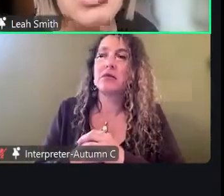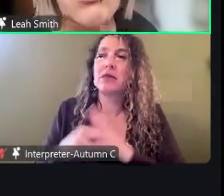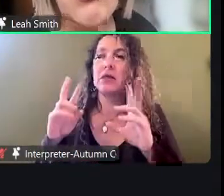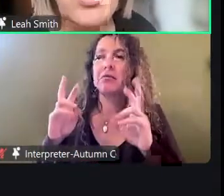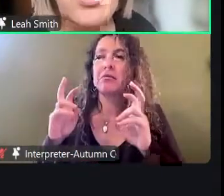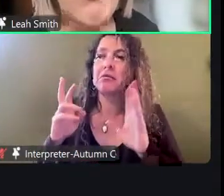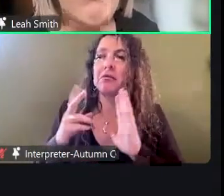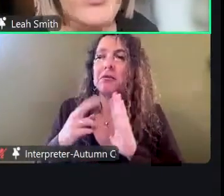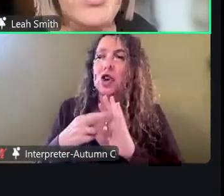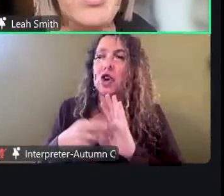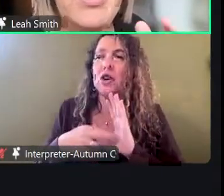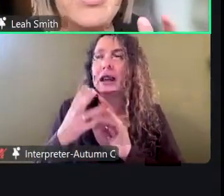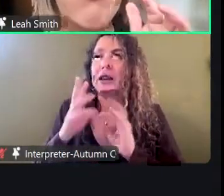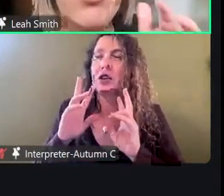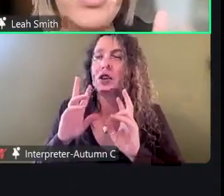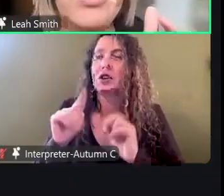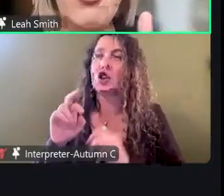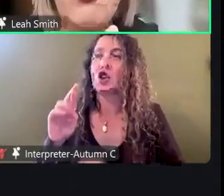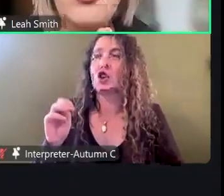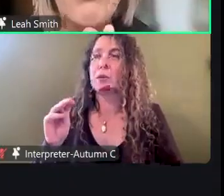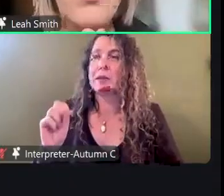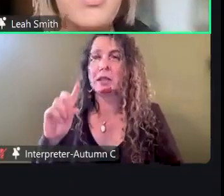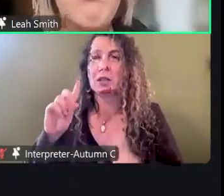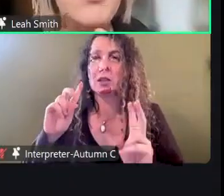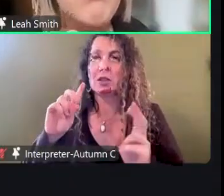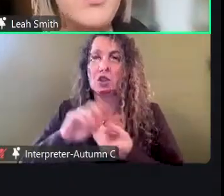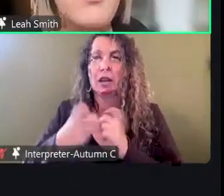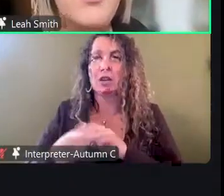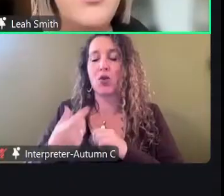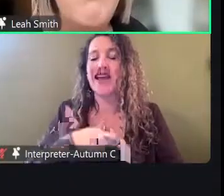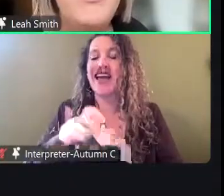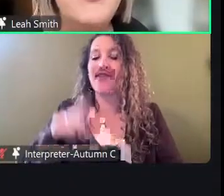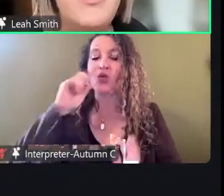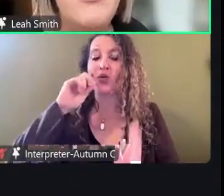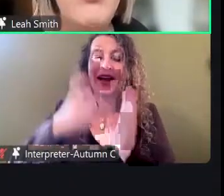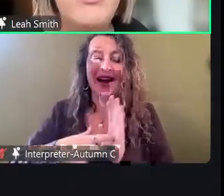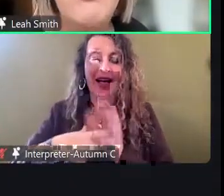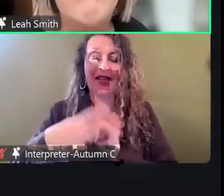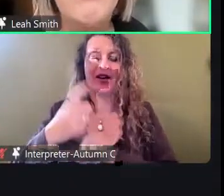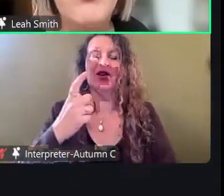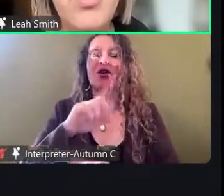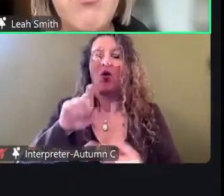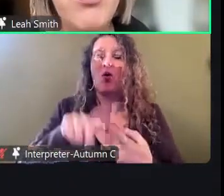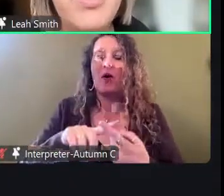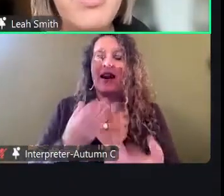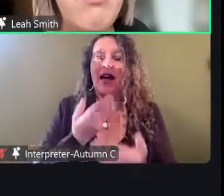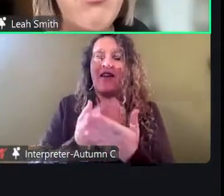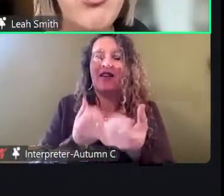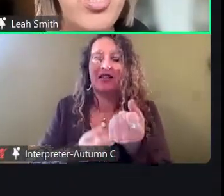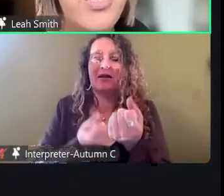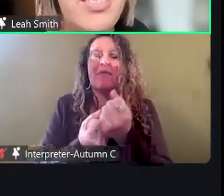And so we need to really acknowledge what happens when evidence-based equity terms become politically restricted.